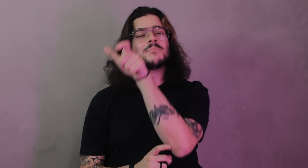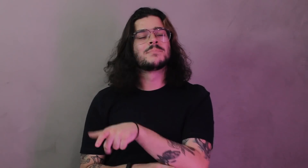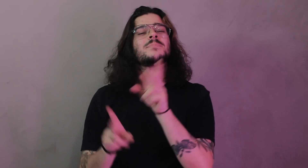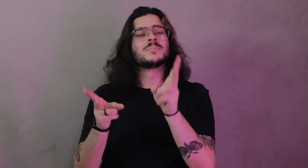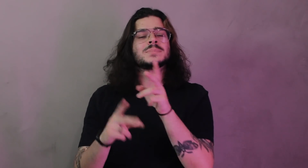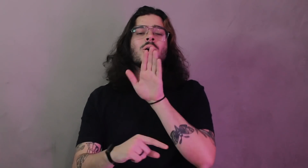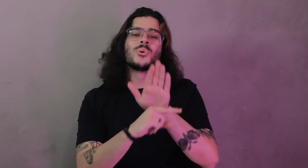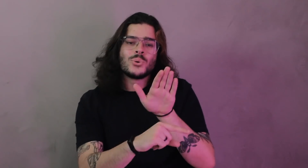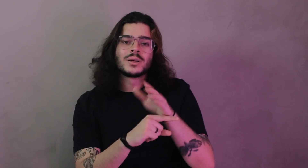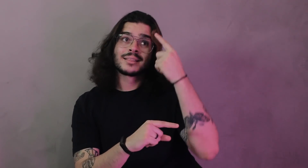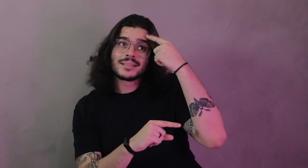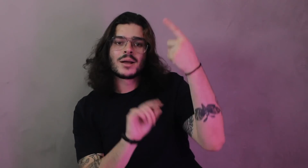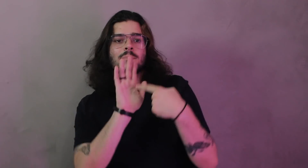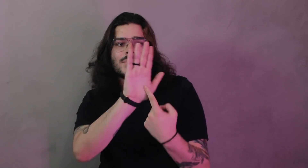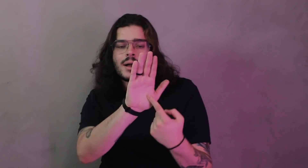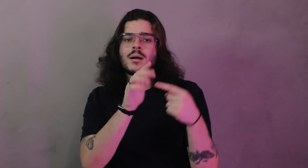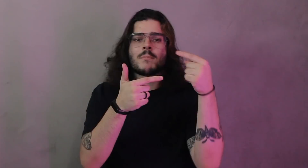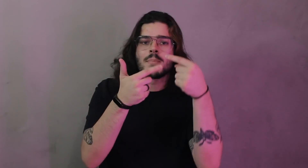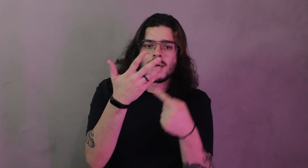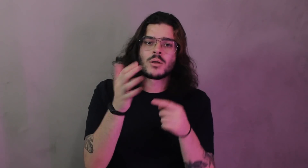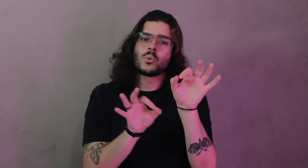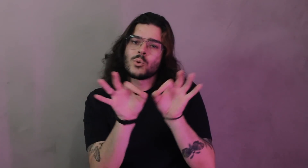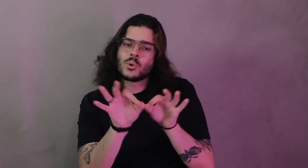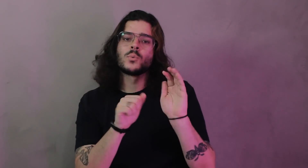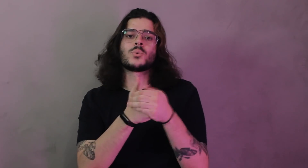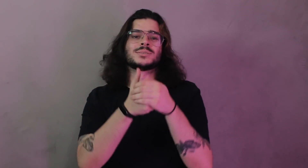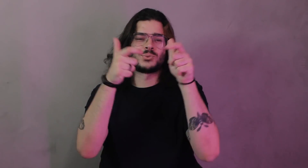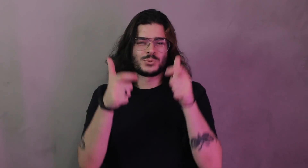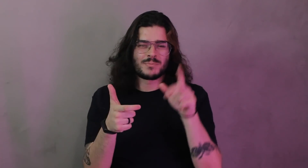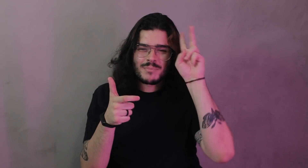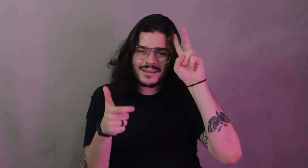who helped with the hideout plan.